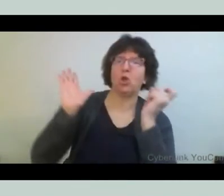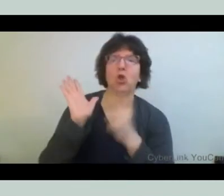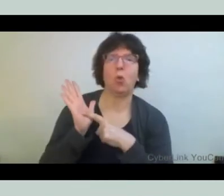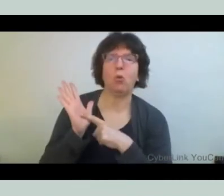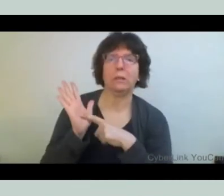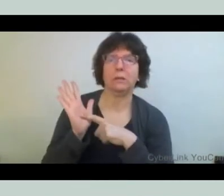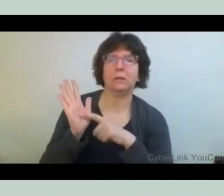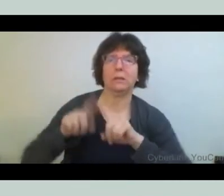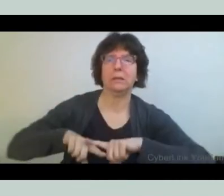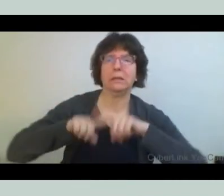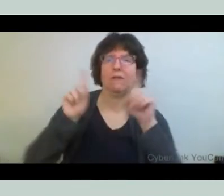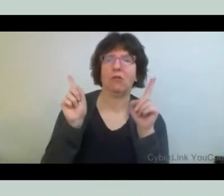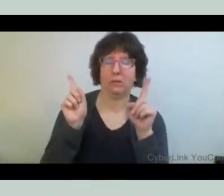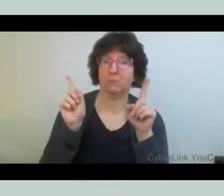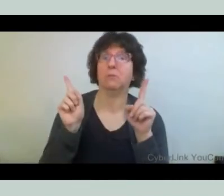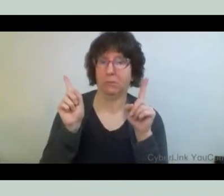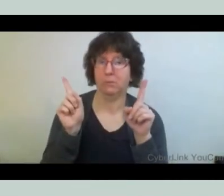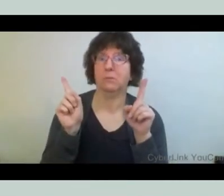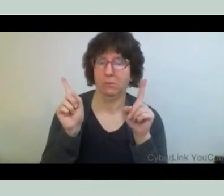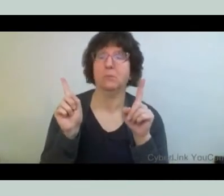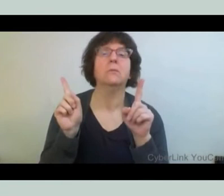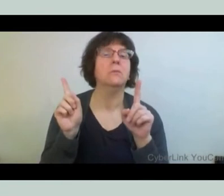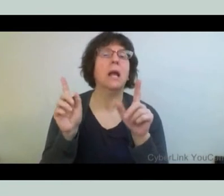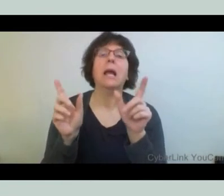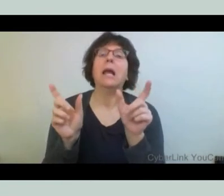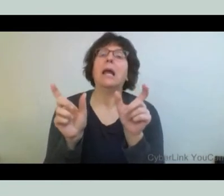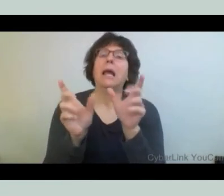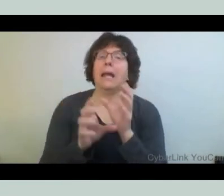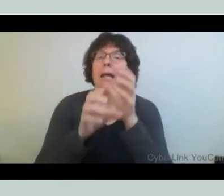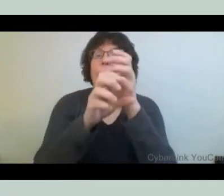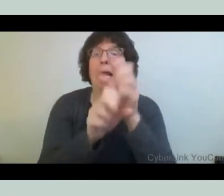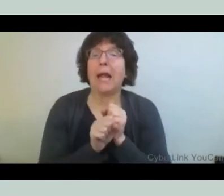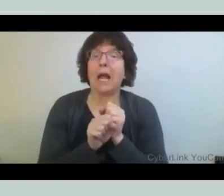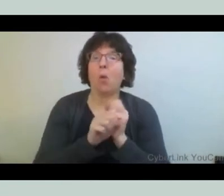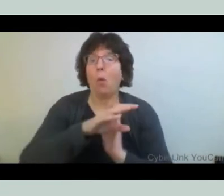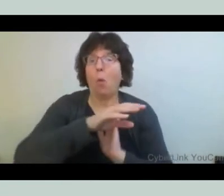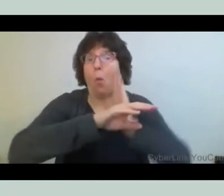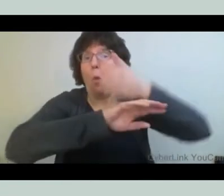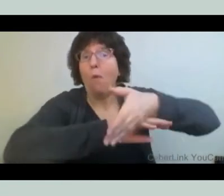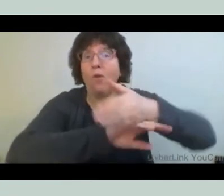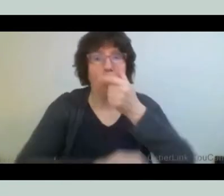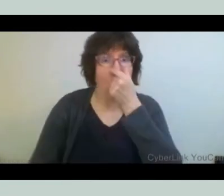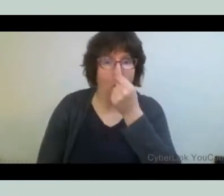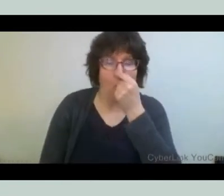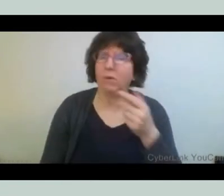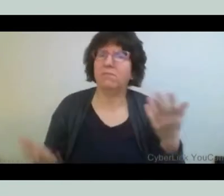Again you're going to have to use context to understand what is meant and to see if you can make sense of it in ASL.